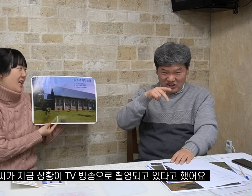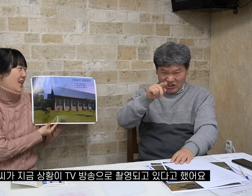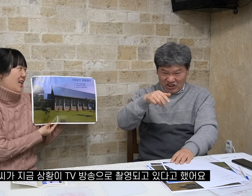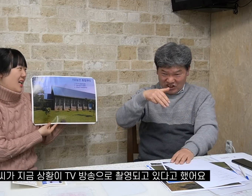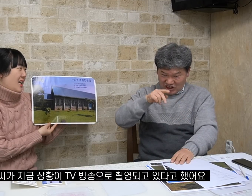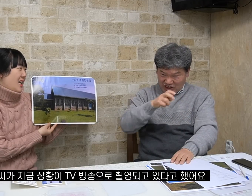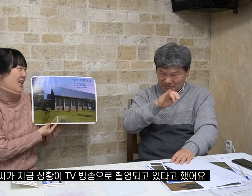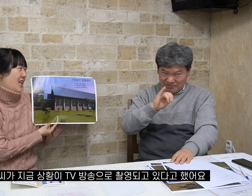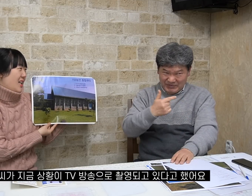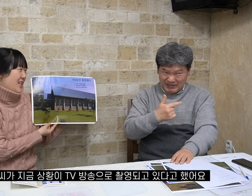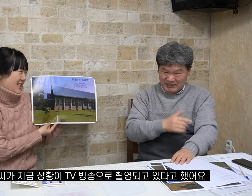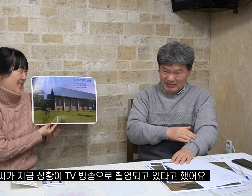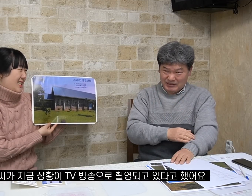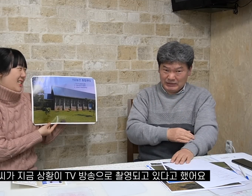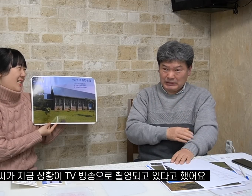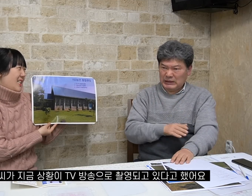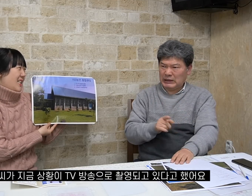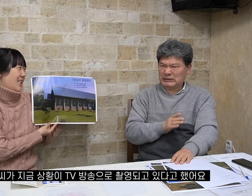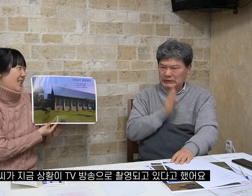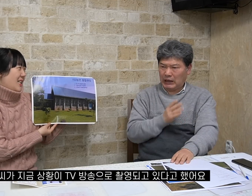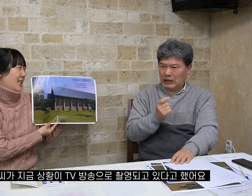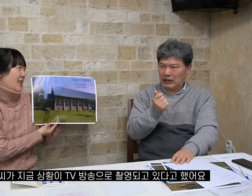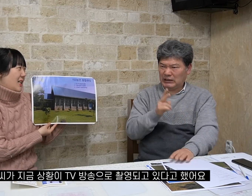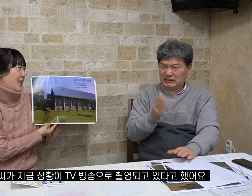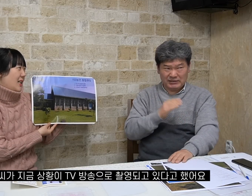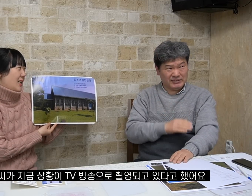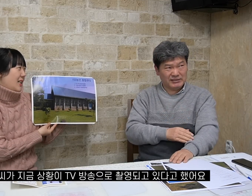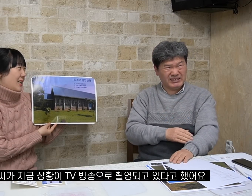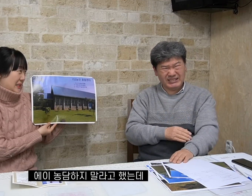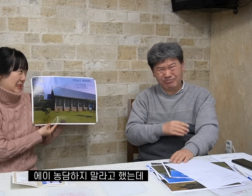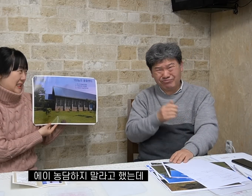Seok Cheol-min said that the situation was being filmed on TV.